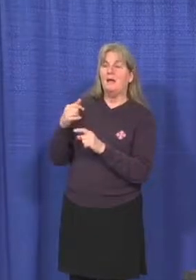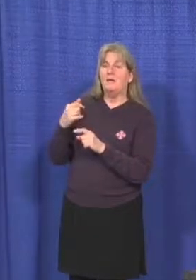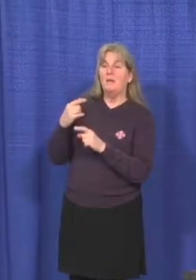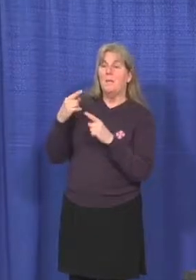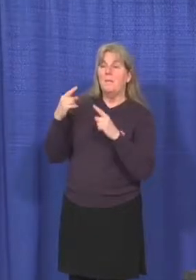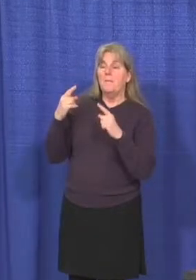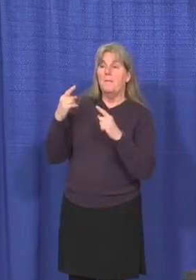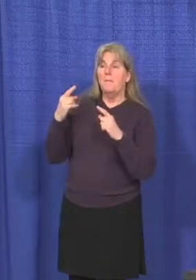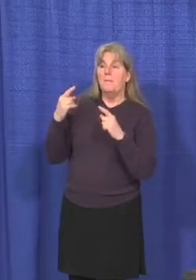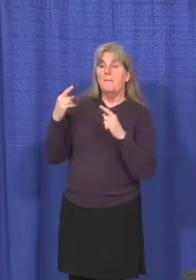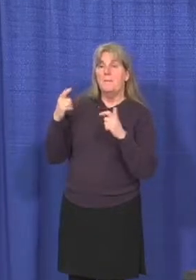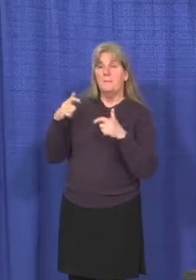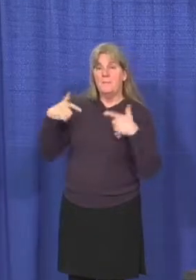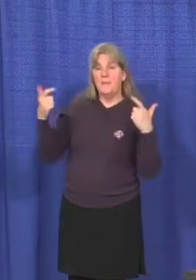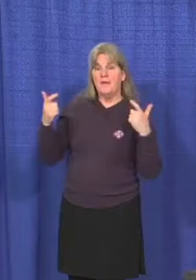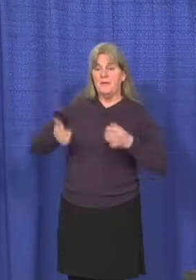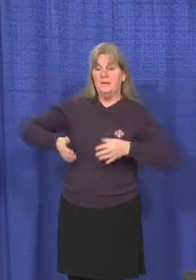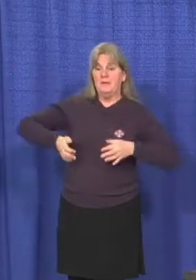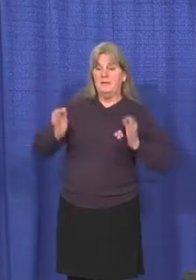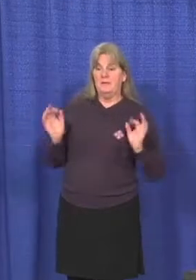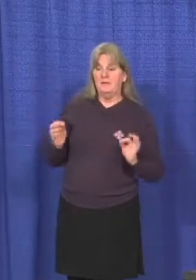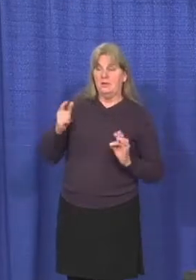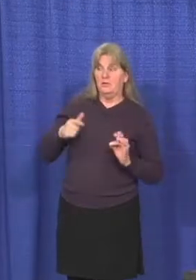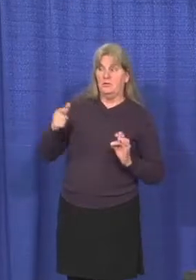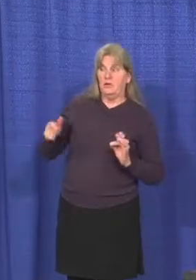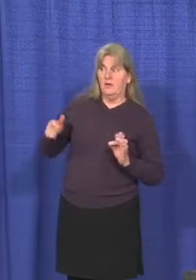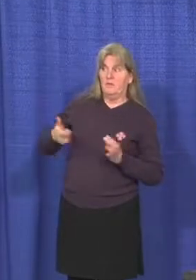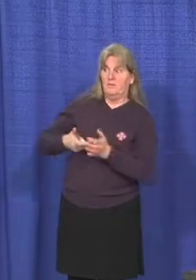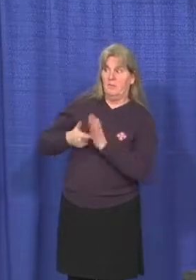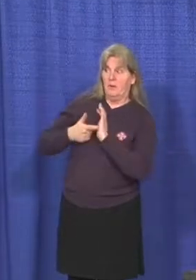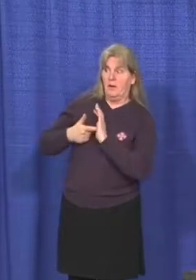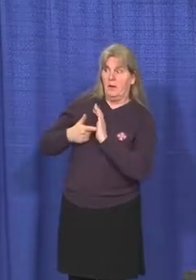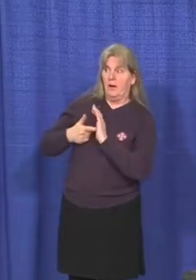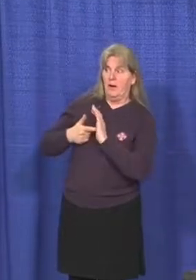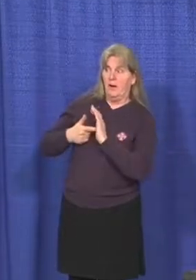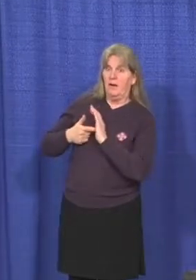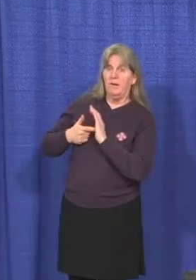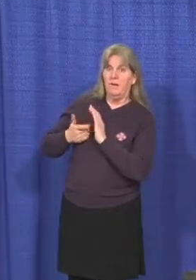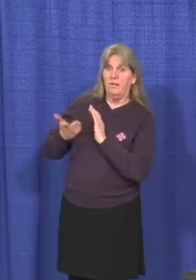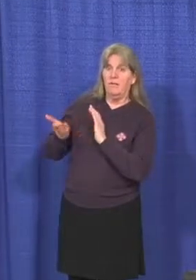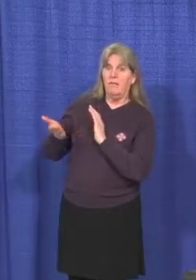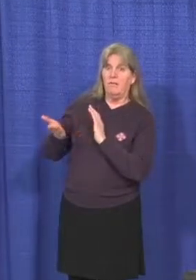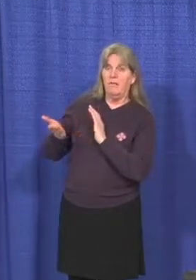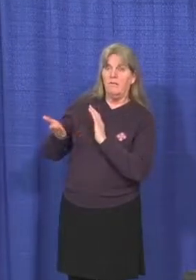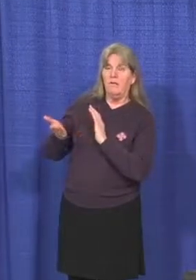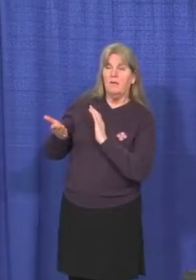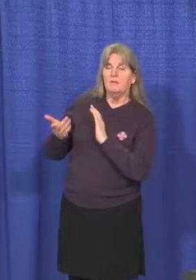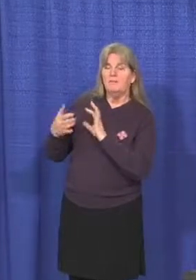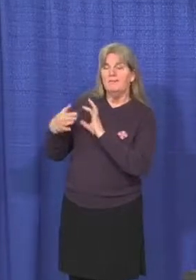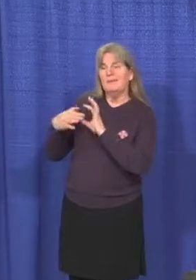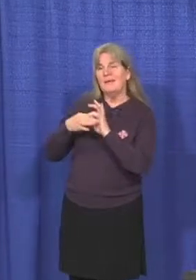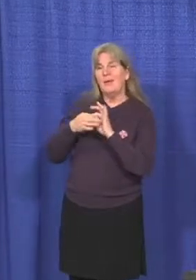decisions to be made such as those around public health